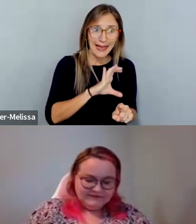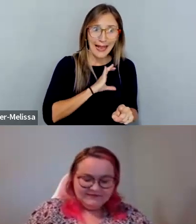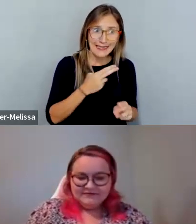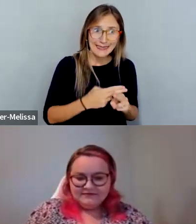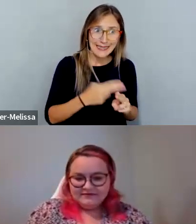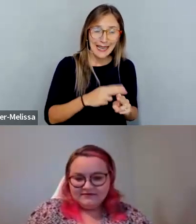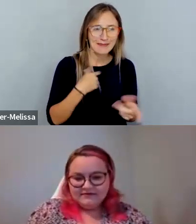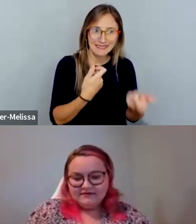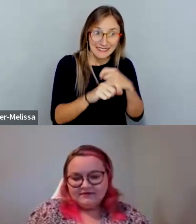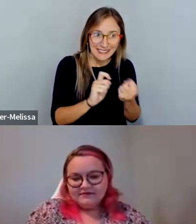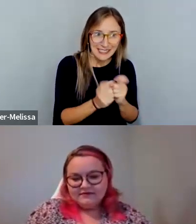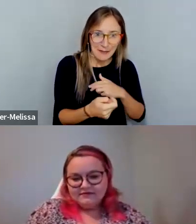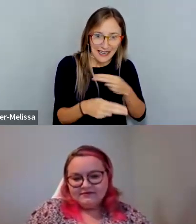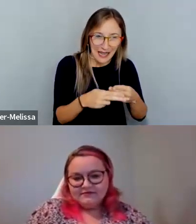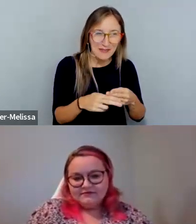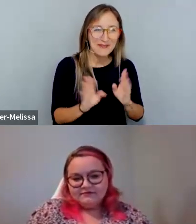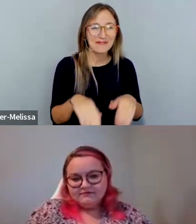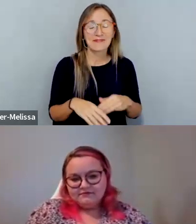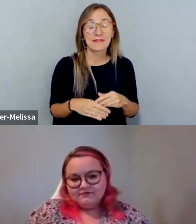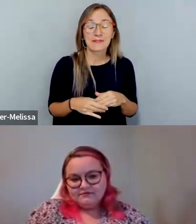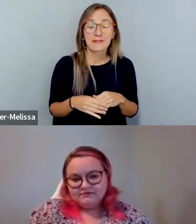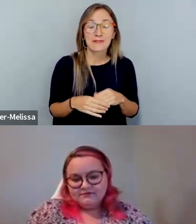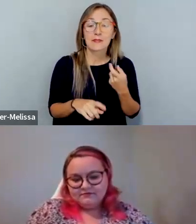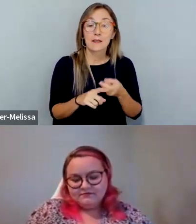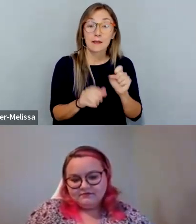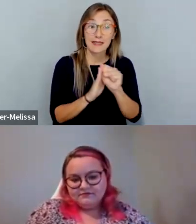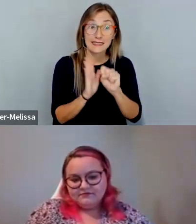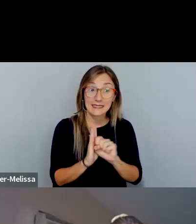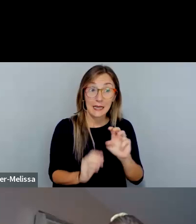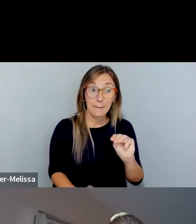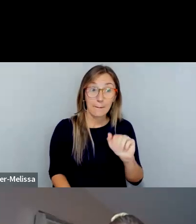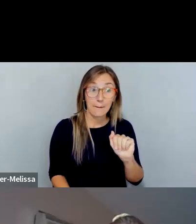letter or once a week. That is my dandy name. I thought it was so funny